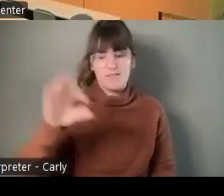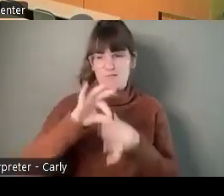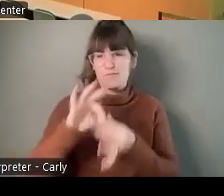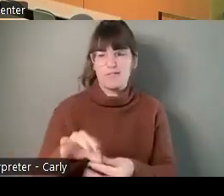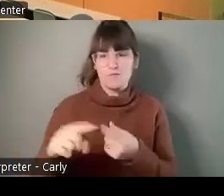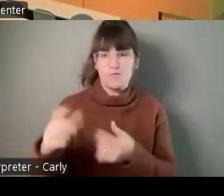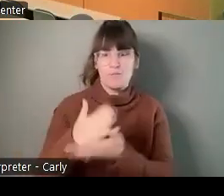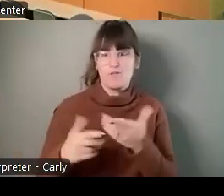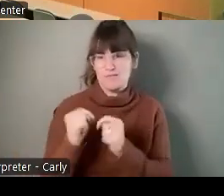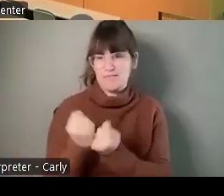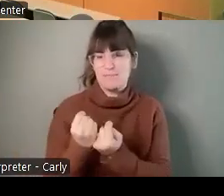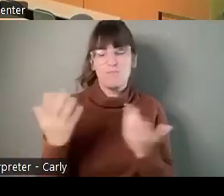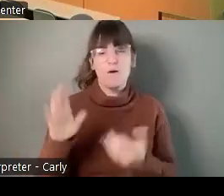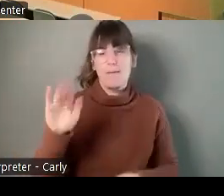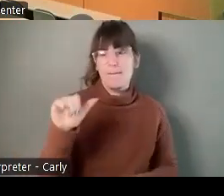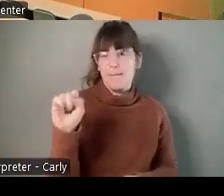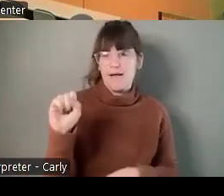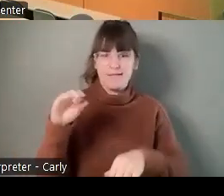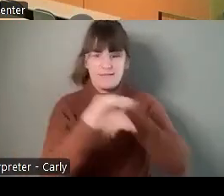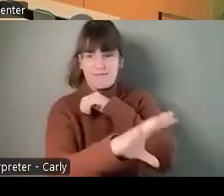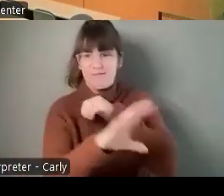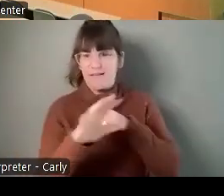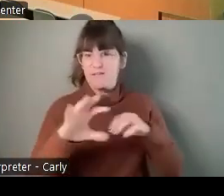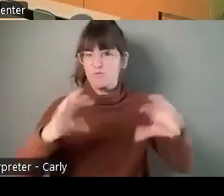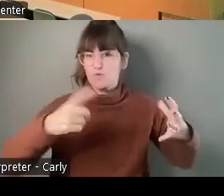um what biases there were and who the population was. And what they actually found was it was all